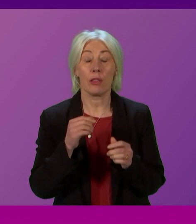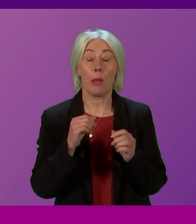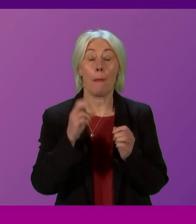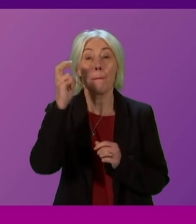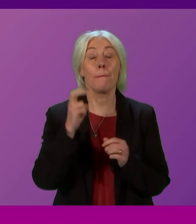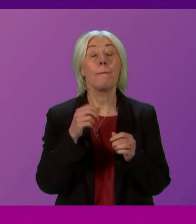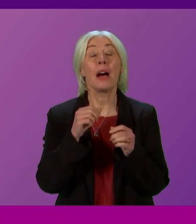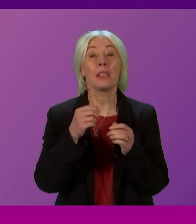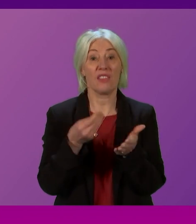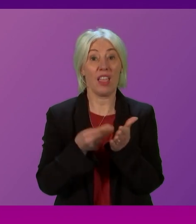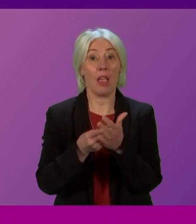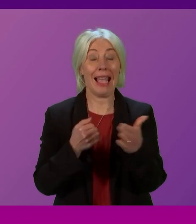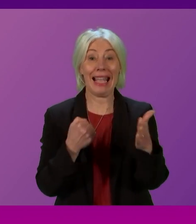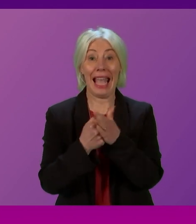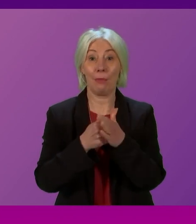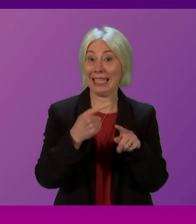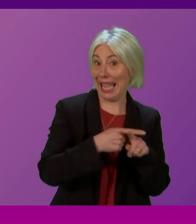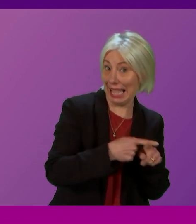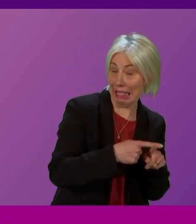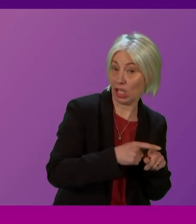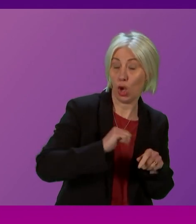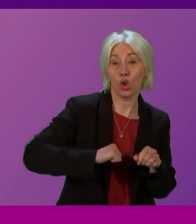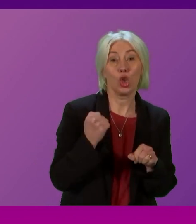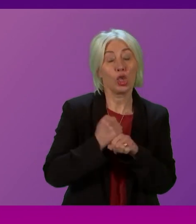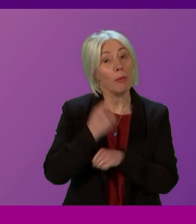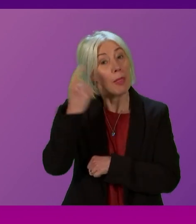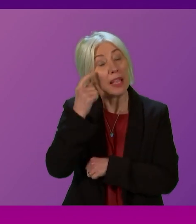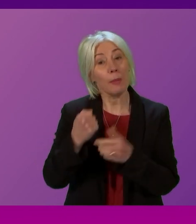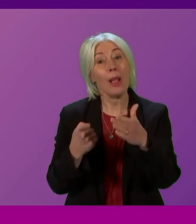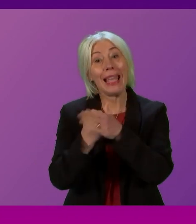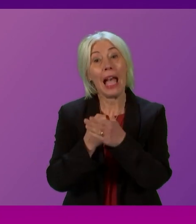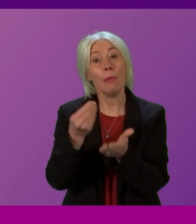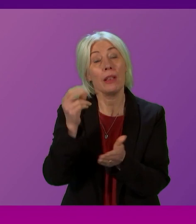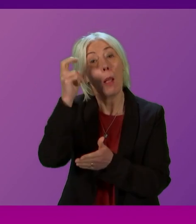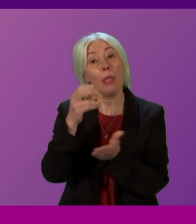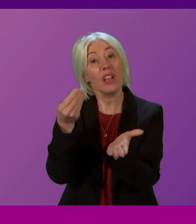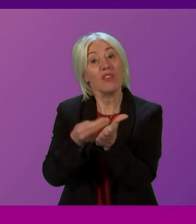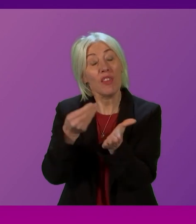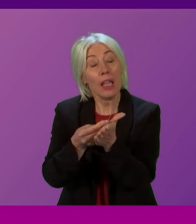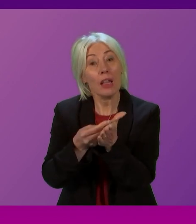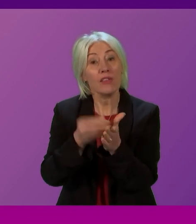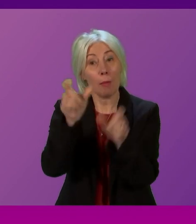whether the Scottish Government supports capping bus fares in Scotland for those aged between 22 and 60.